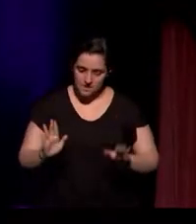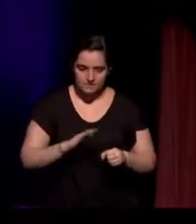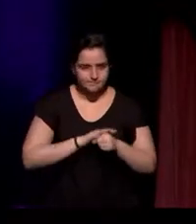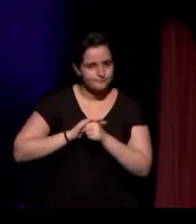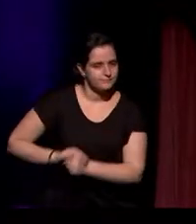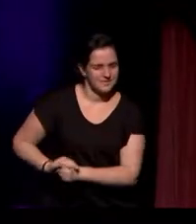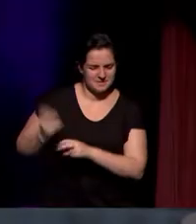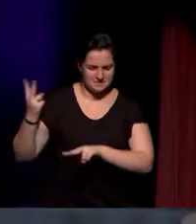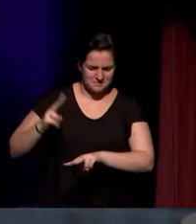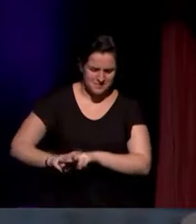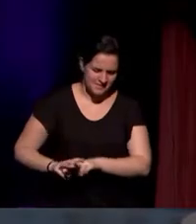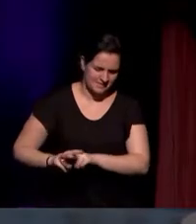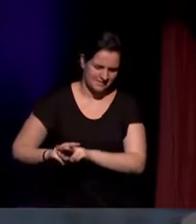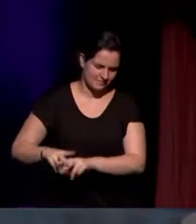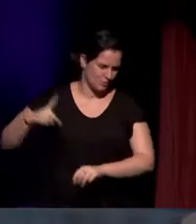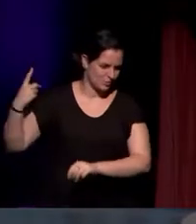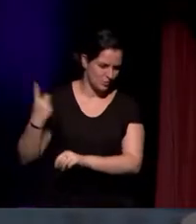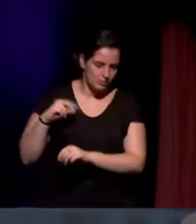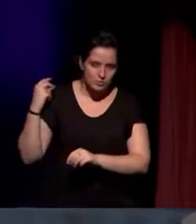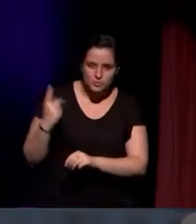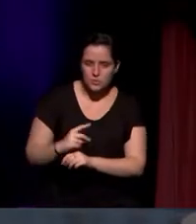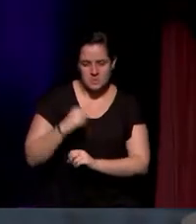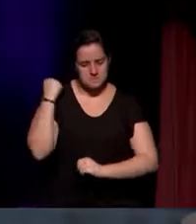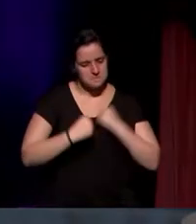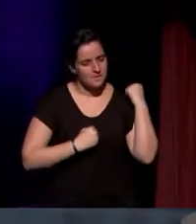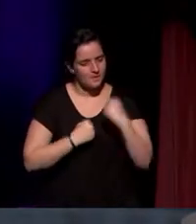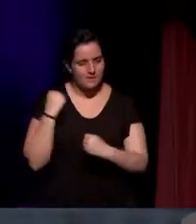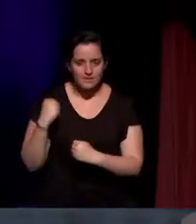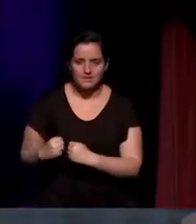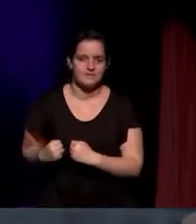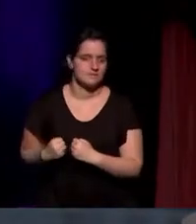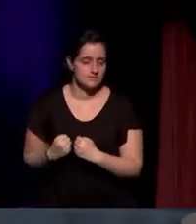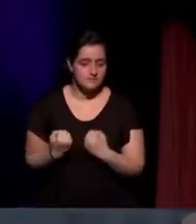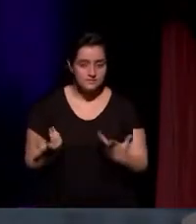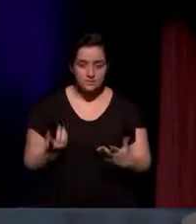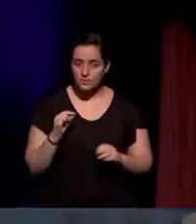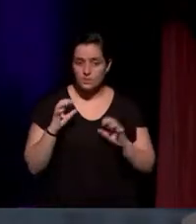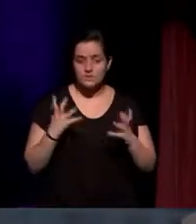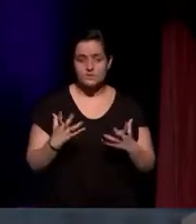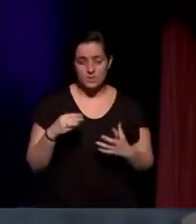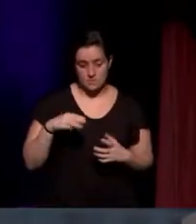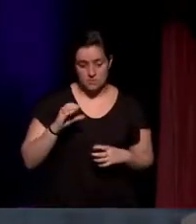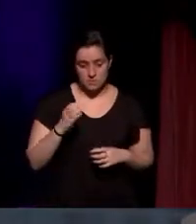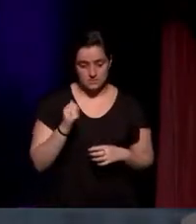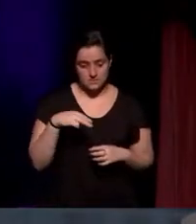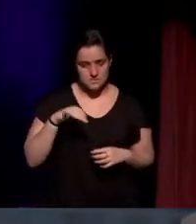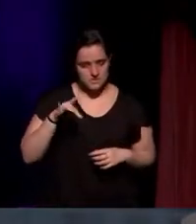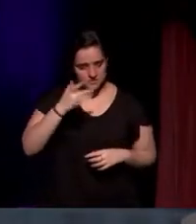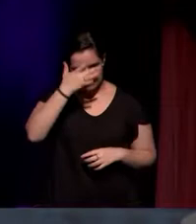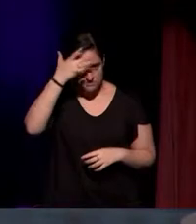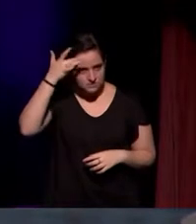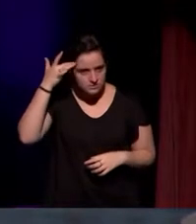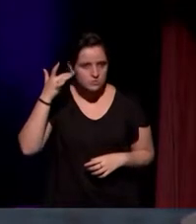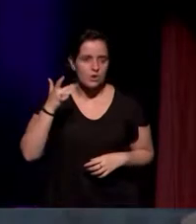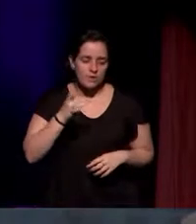with tortures and with immense murders. And what happens is that Mozambicans they will organize themselves in neighboring countries,